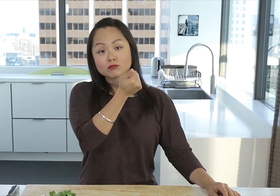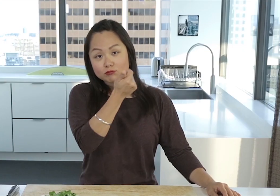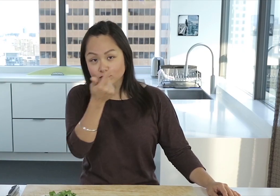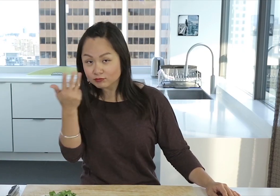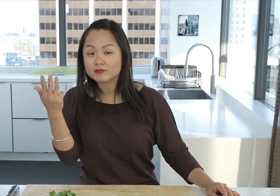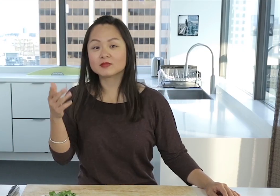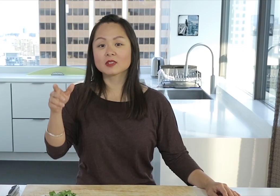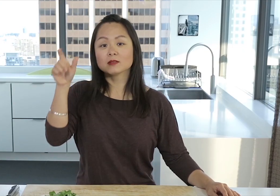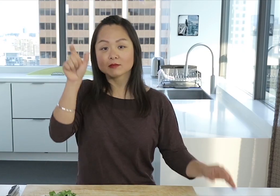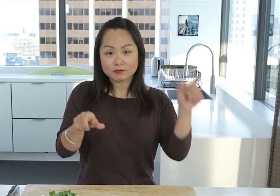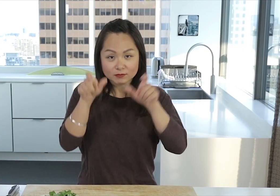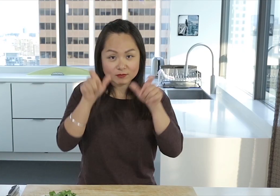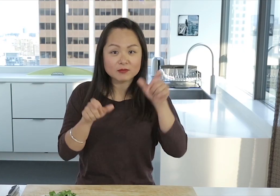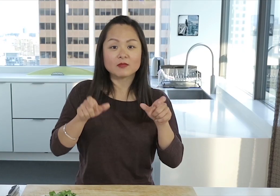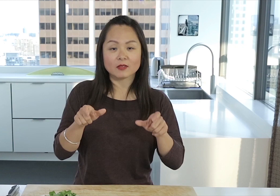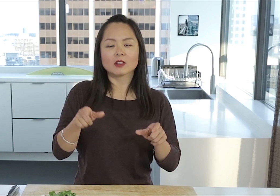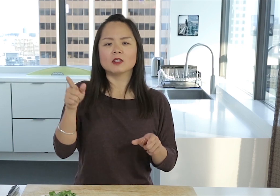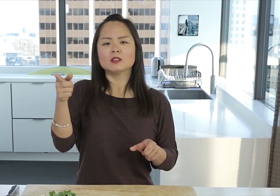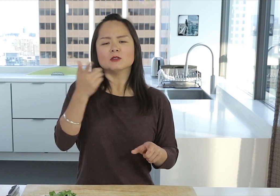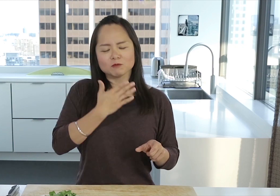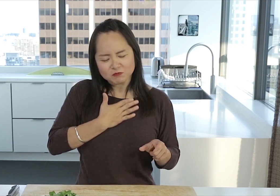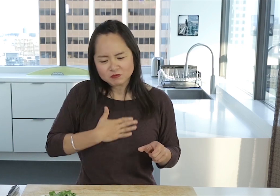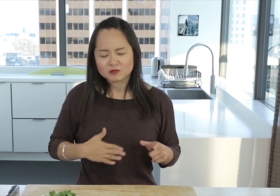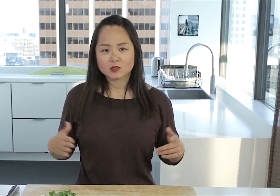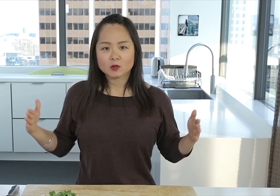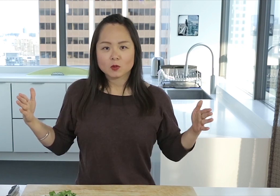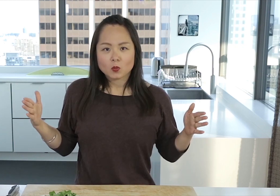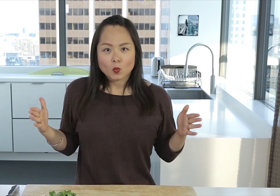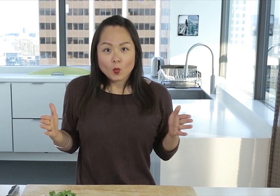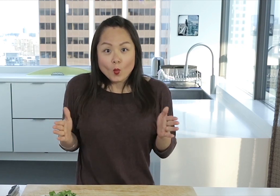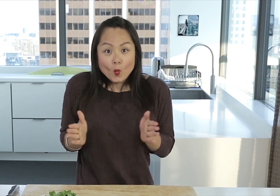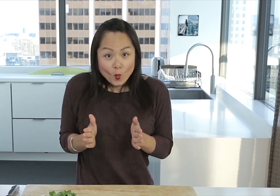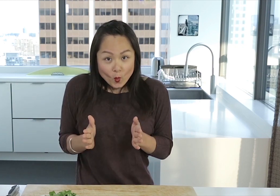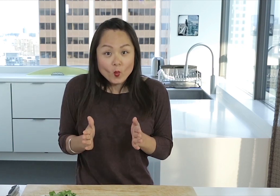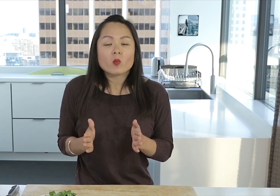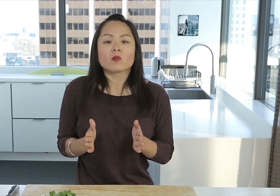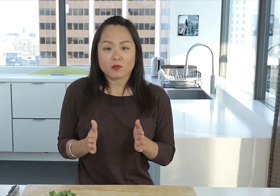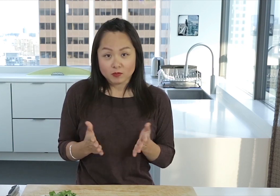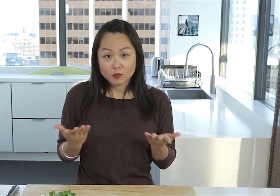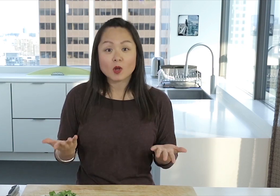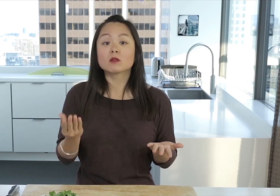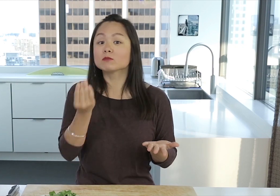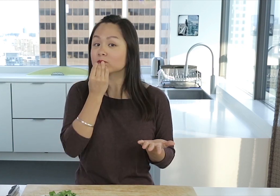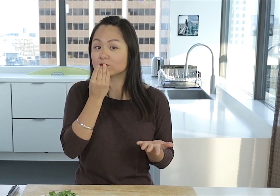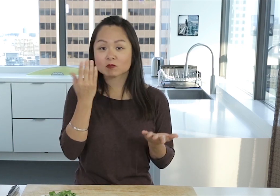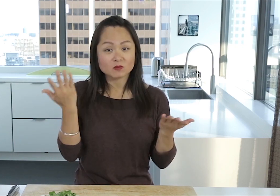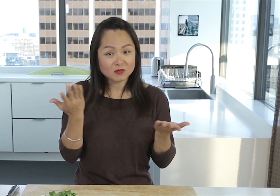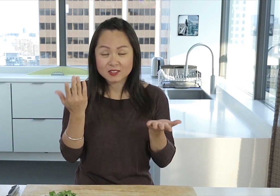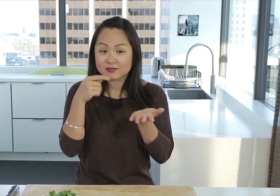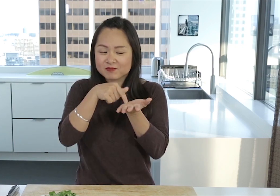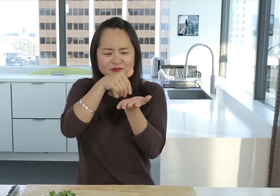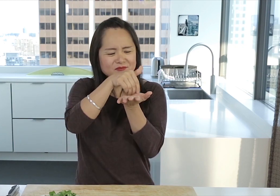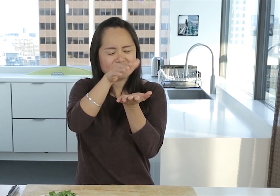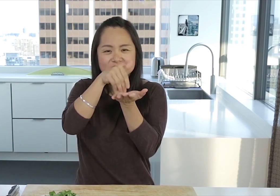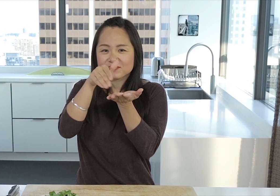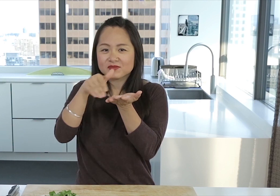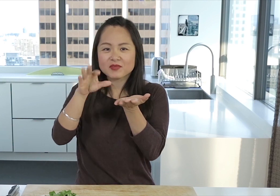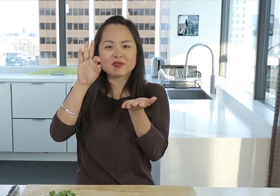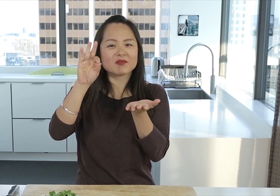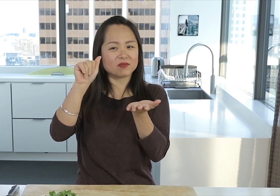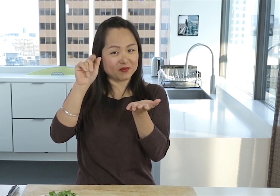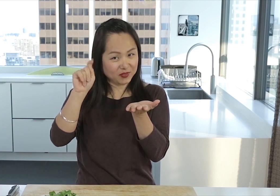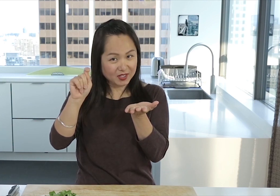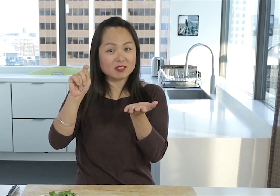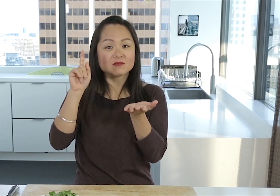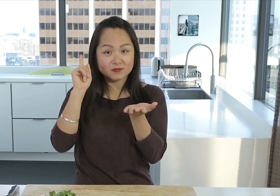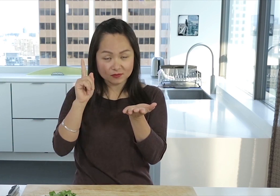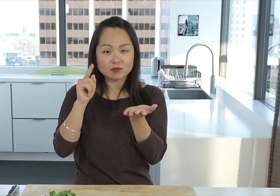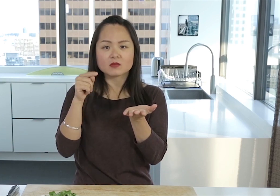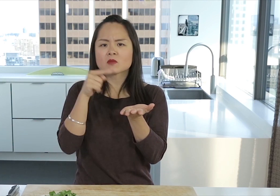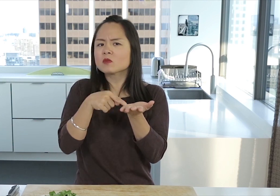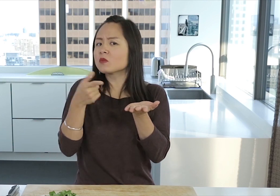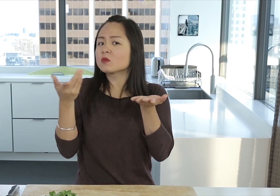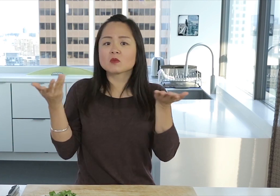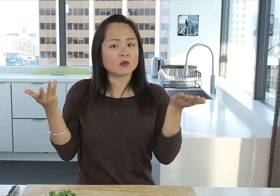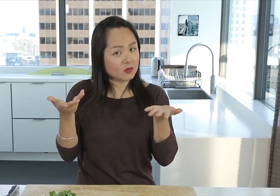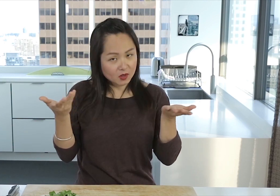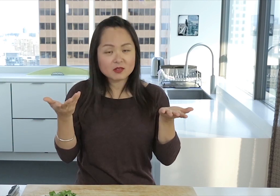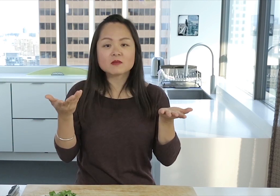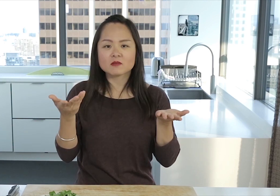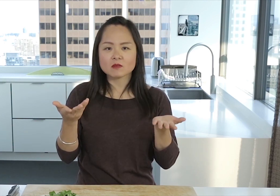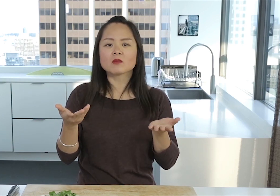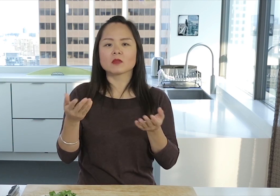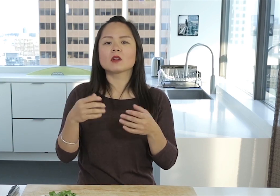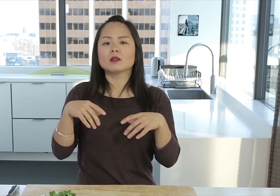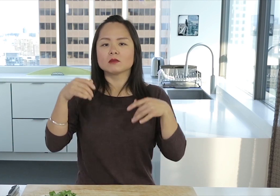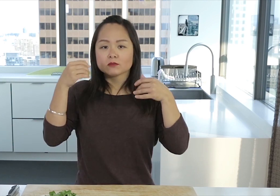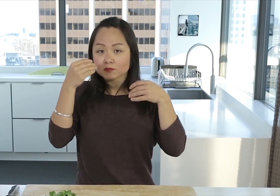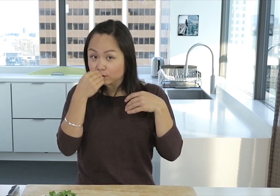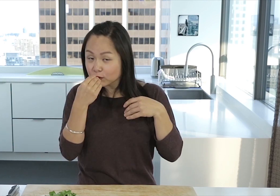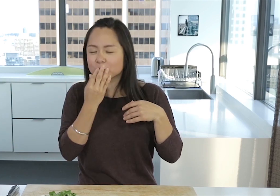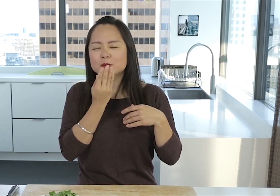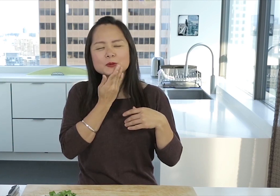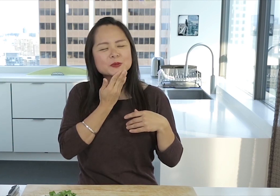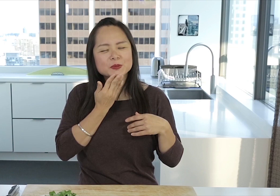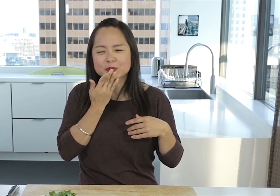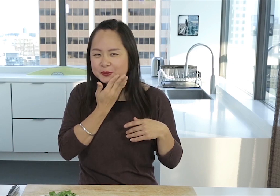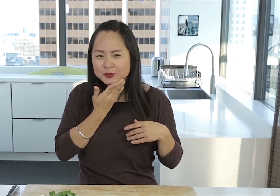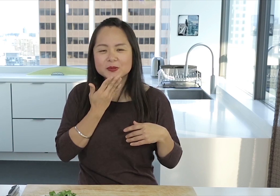Some people follow a fat-free diet to reduce health risks by losing weight. They do not eat foods that include